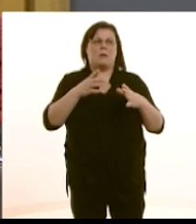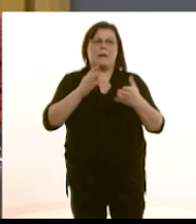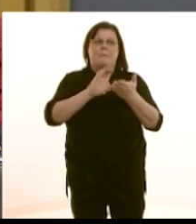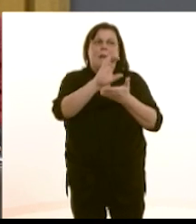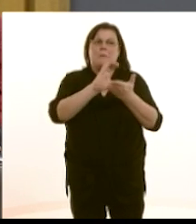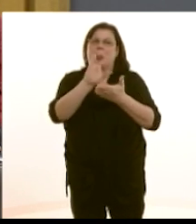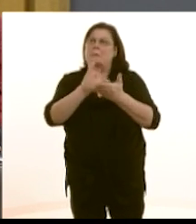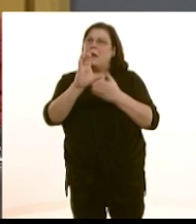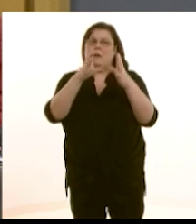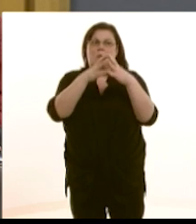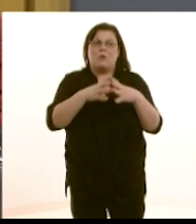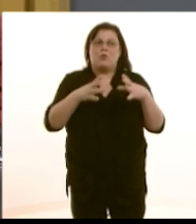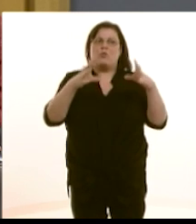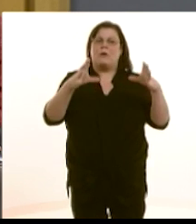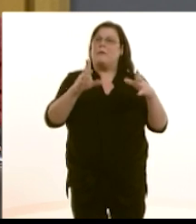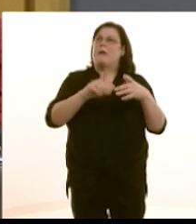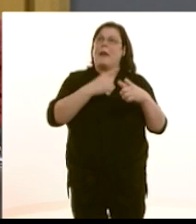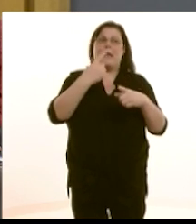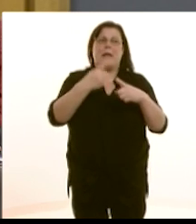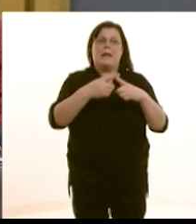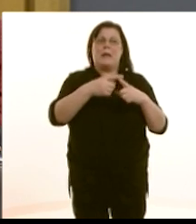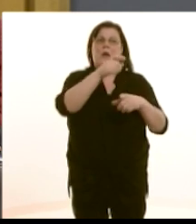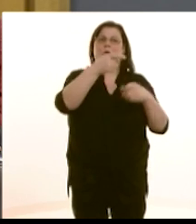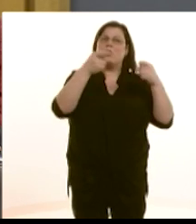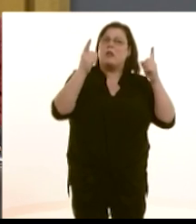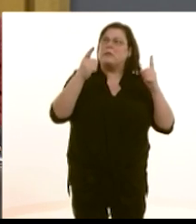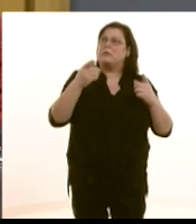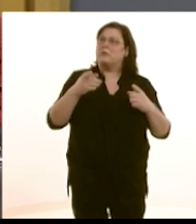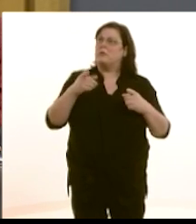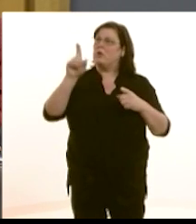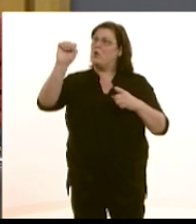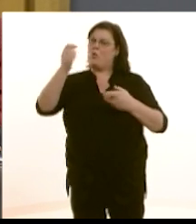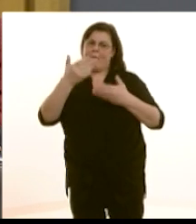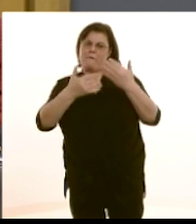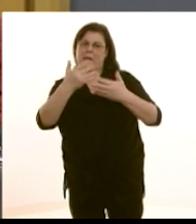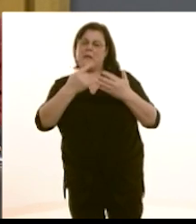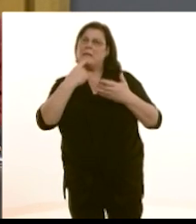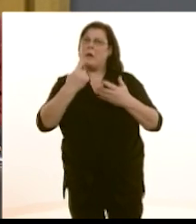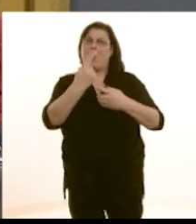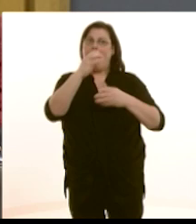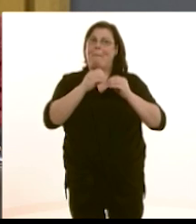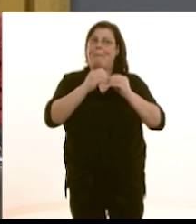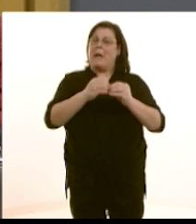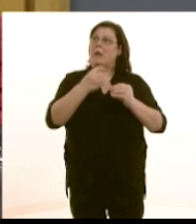on A&E consultants and that, according to your own figures, thatís almost £1 billion.